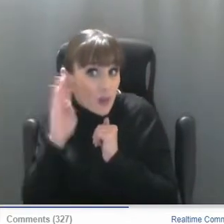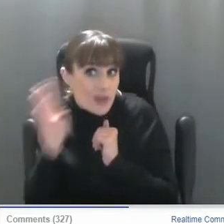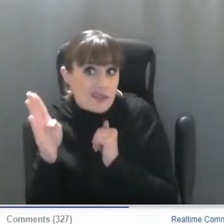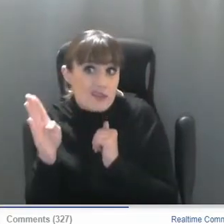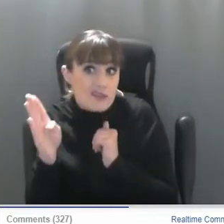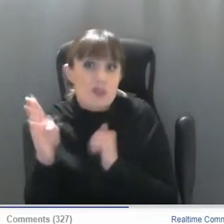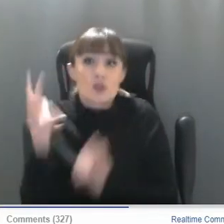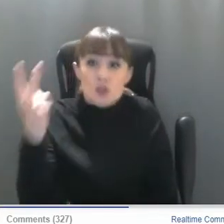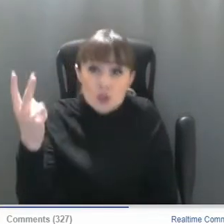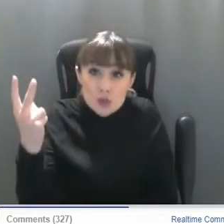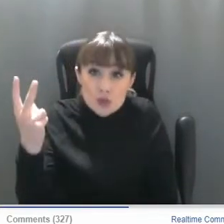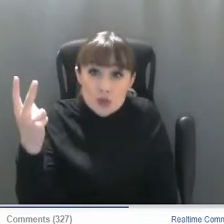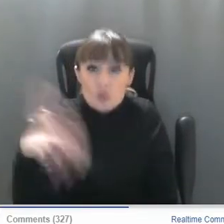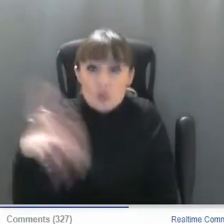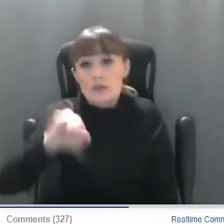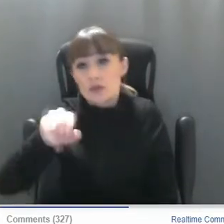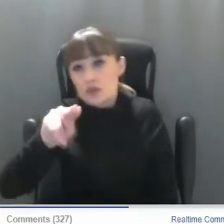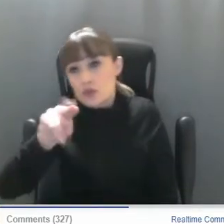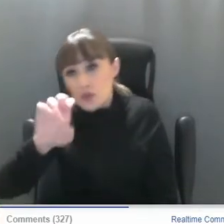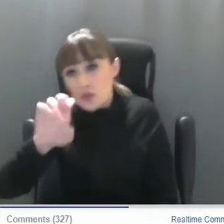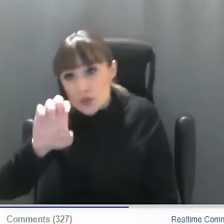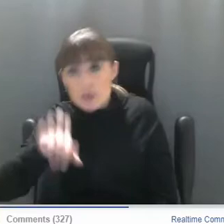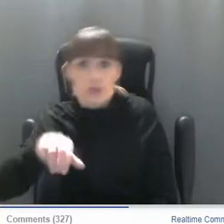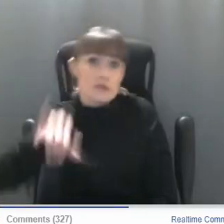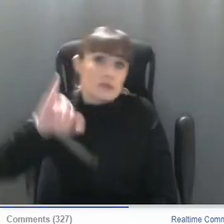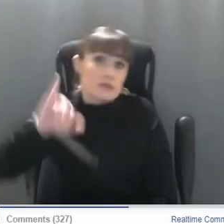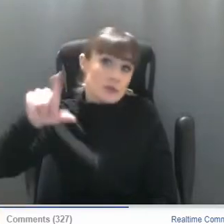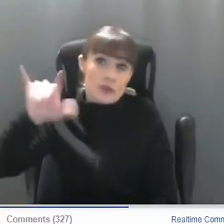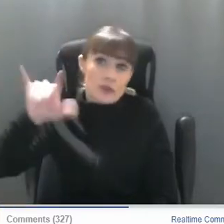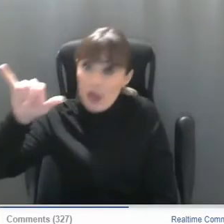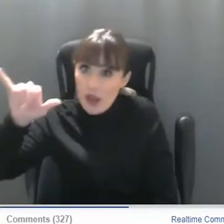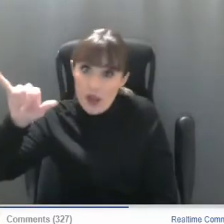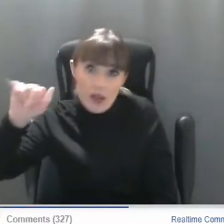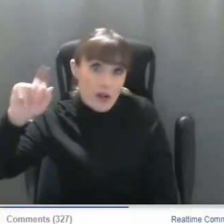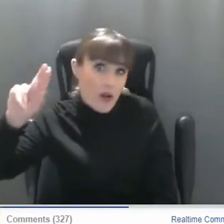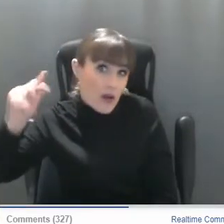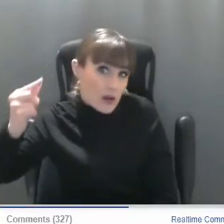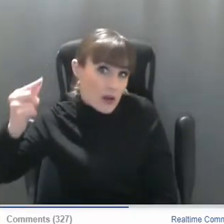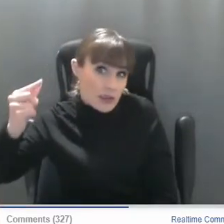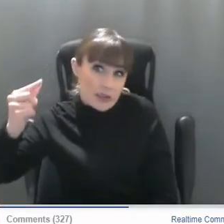August, September, October. We hope to do it. It's one of our favorite events.